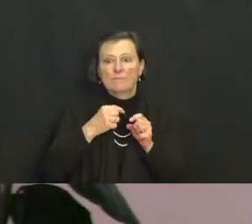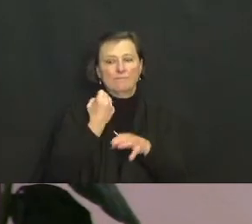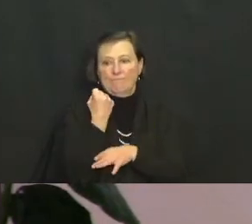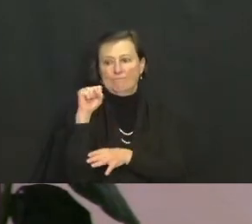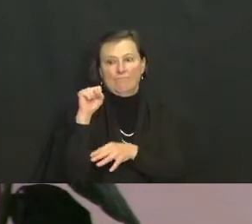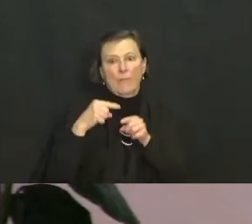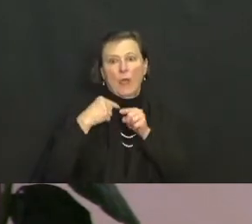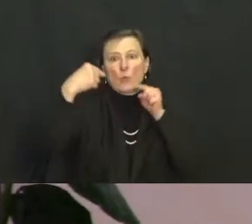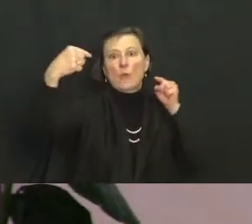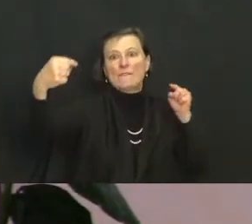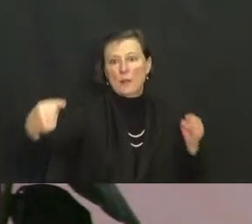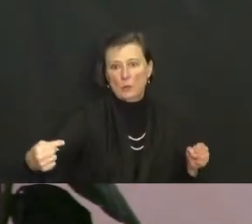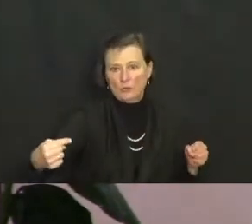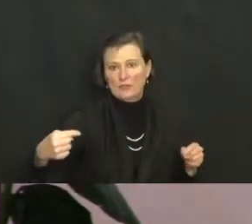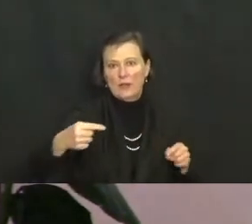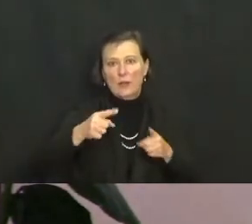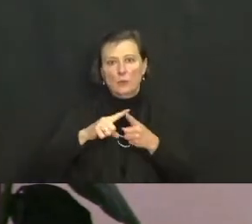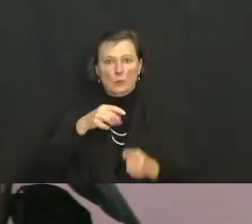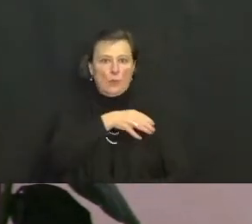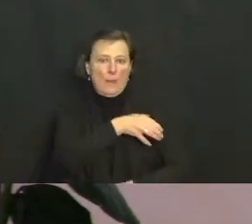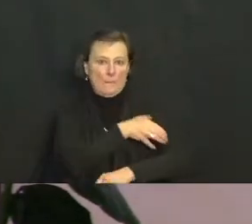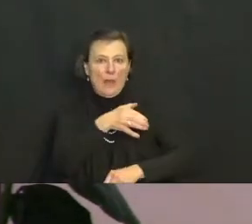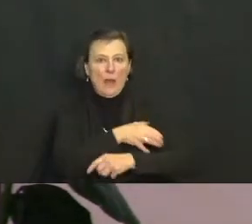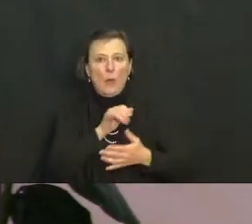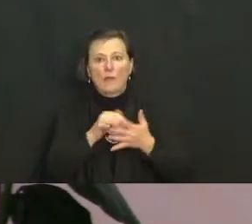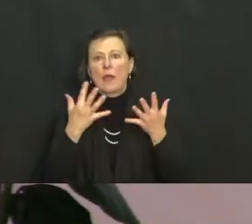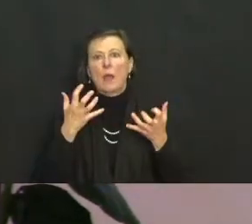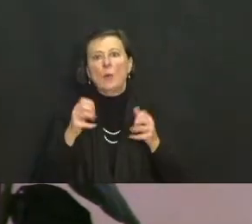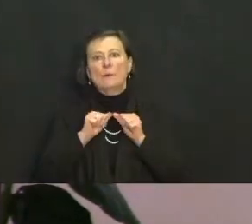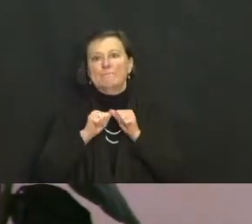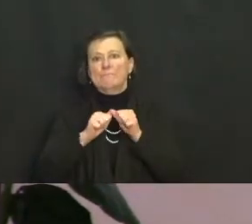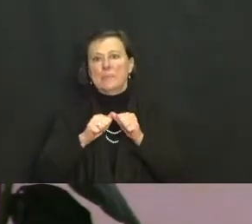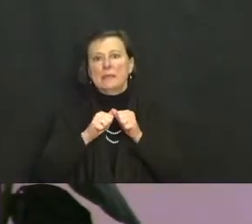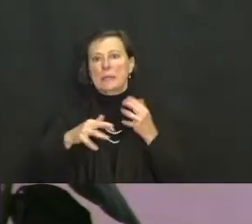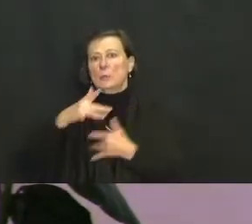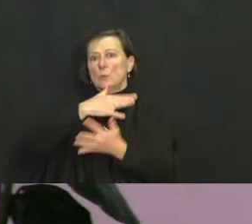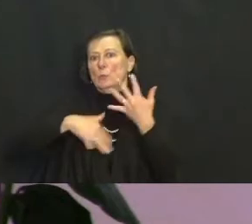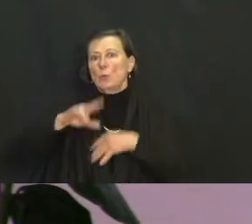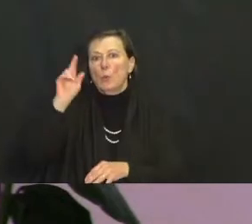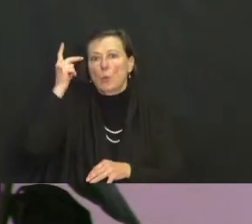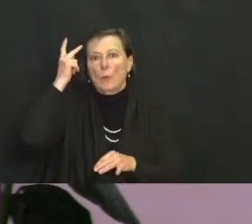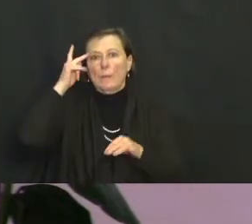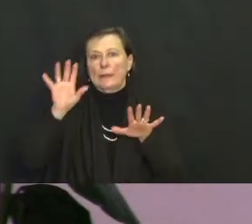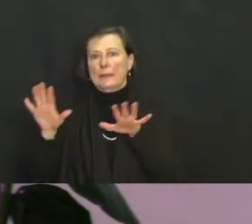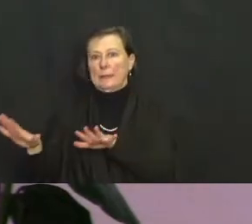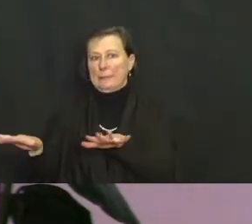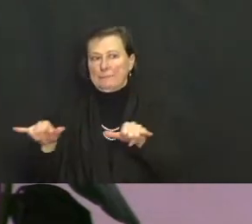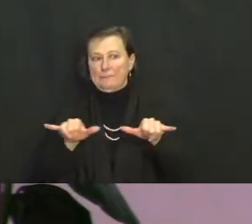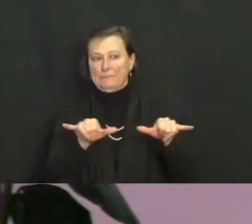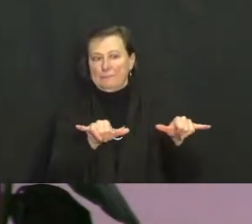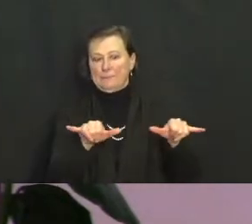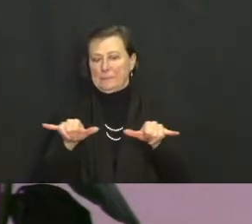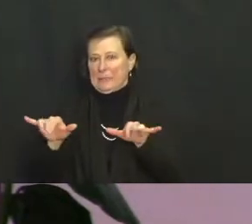that seek to maintain the social and political status quo.